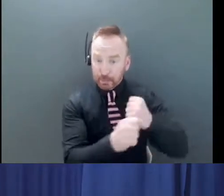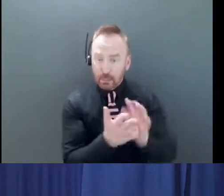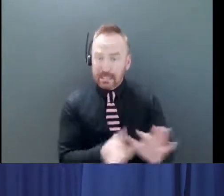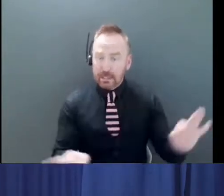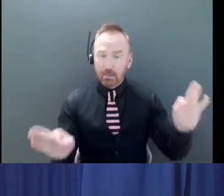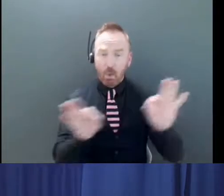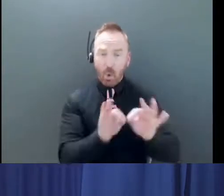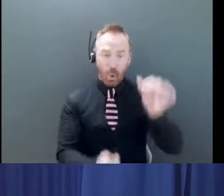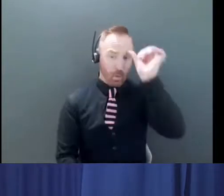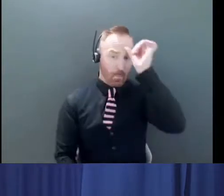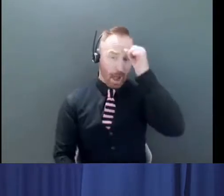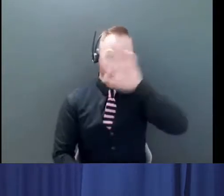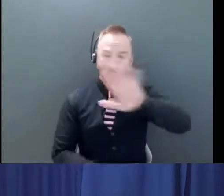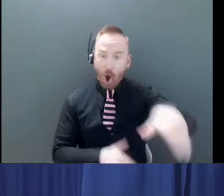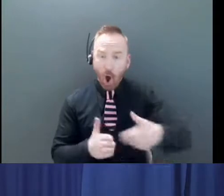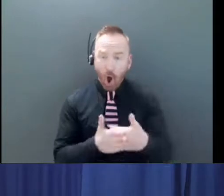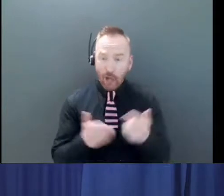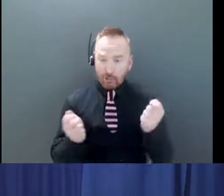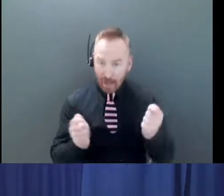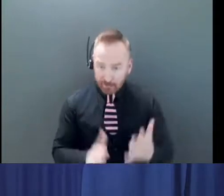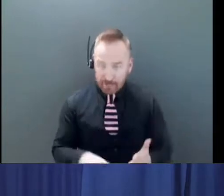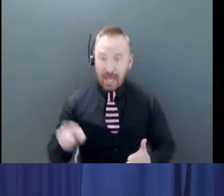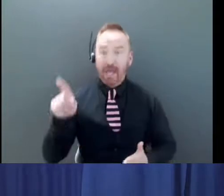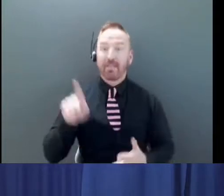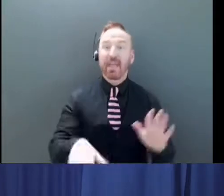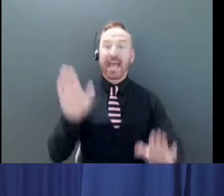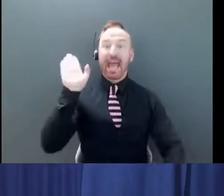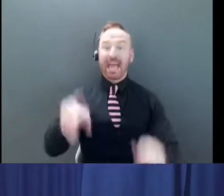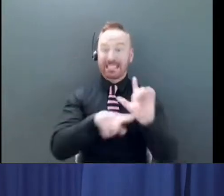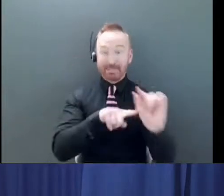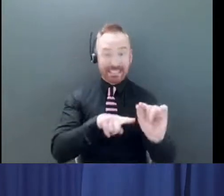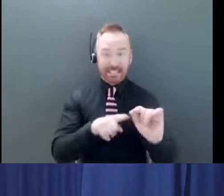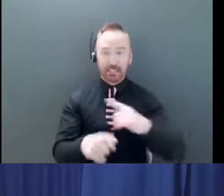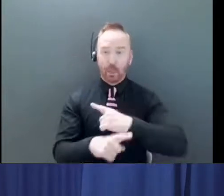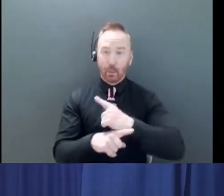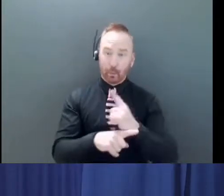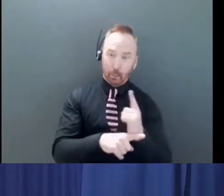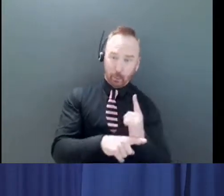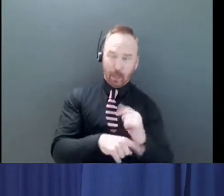their speed and be mindful of